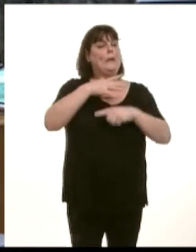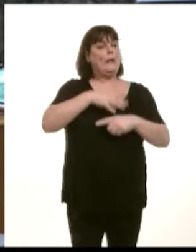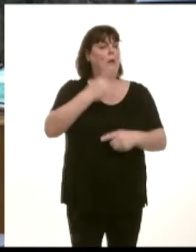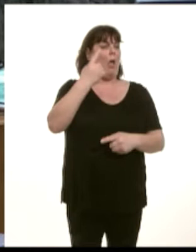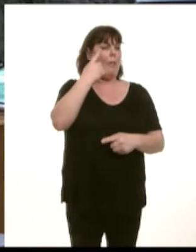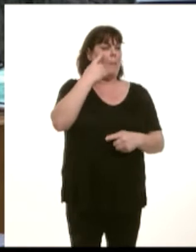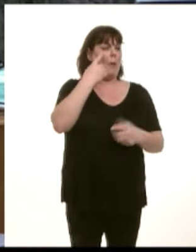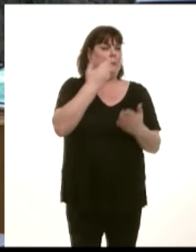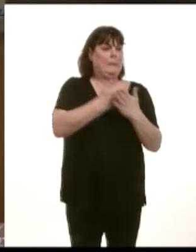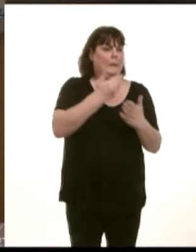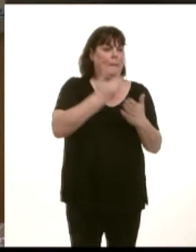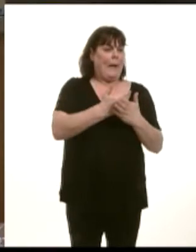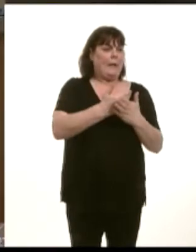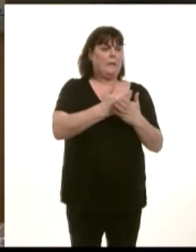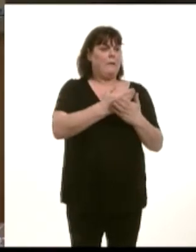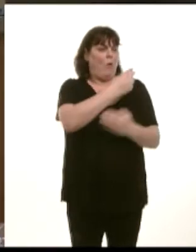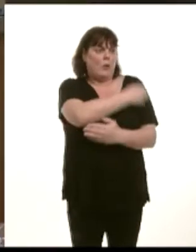With an elderly population, we know that demand in accident and emergency departments has